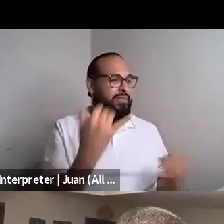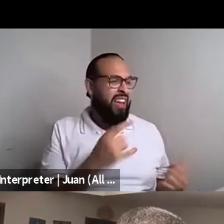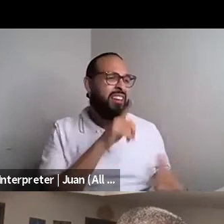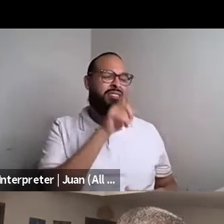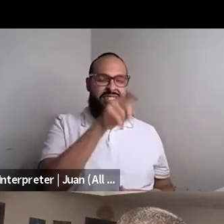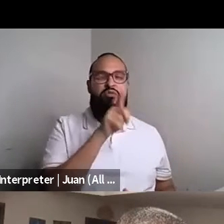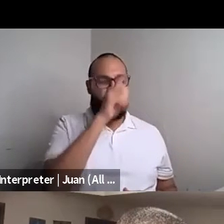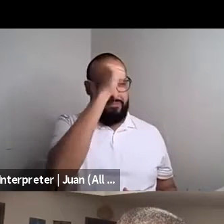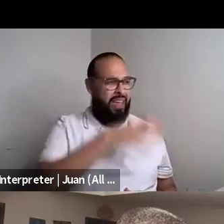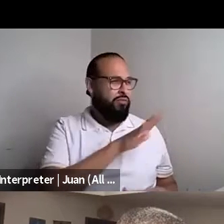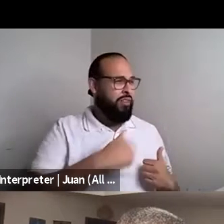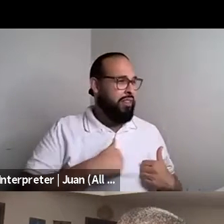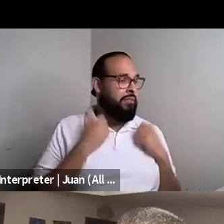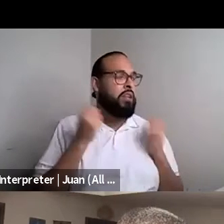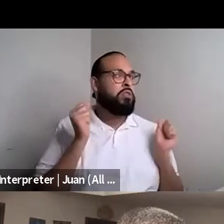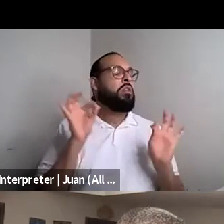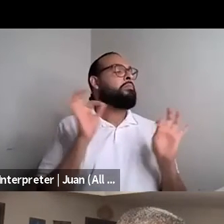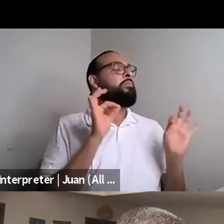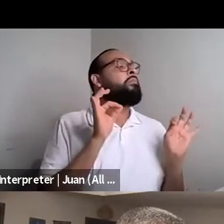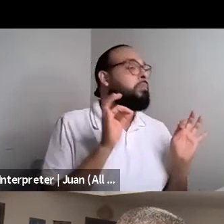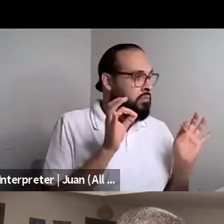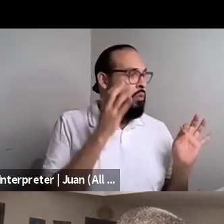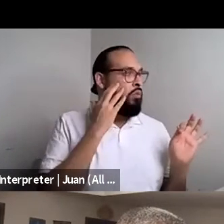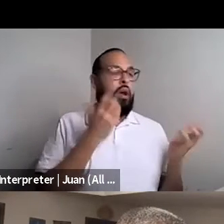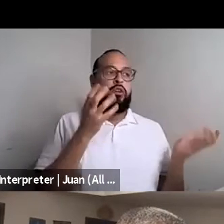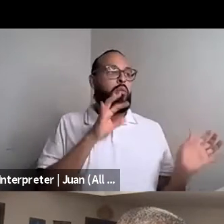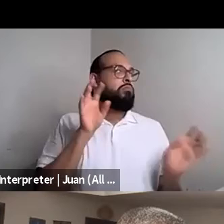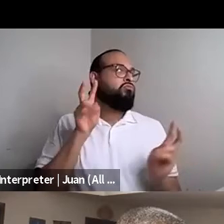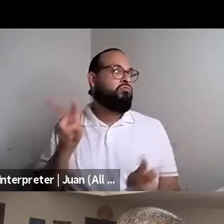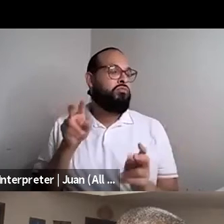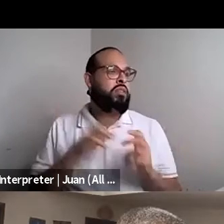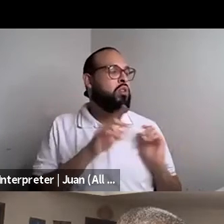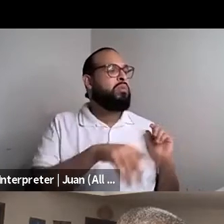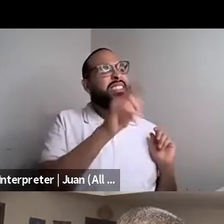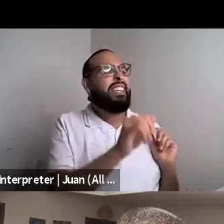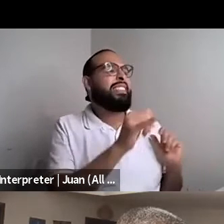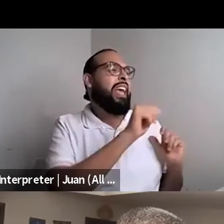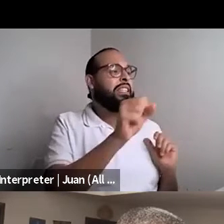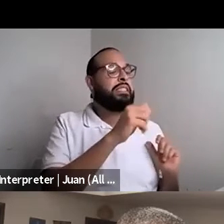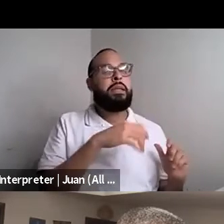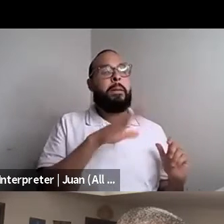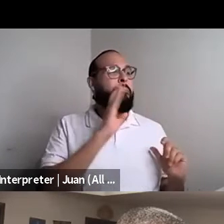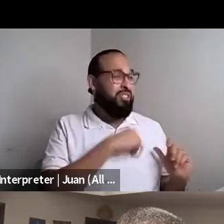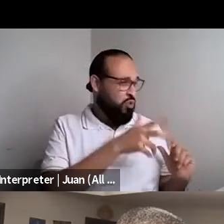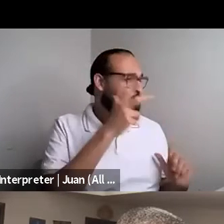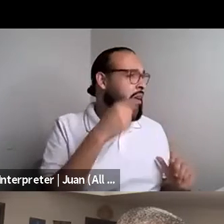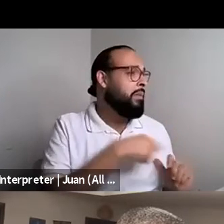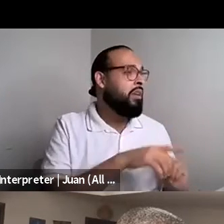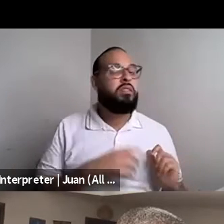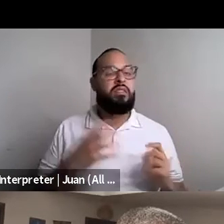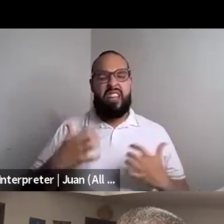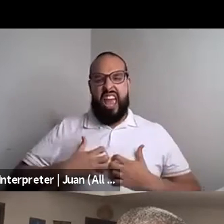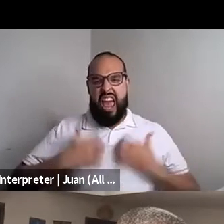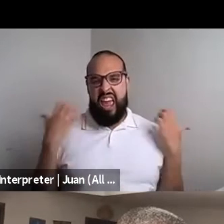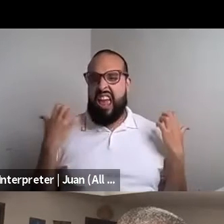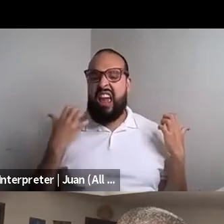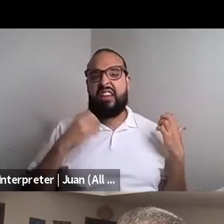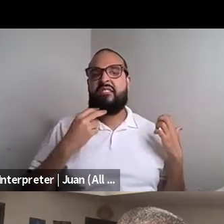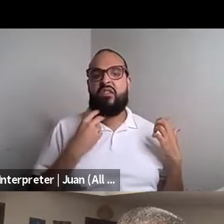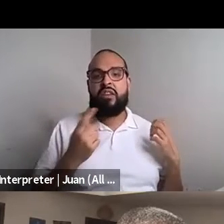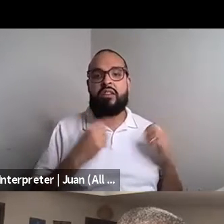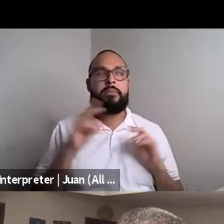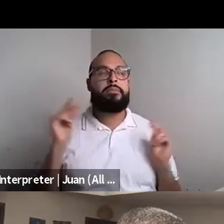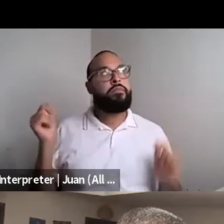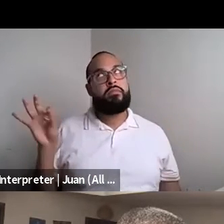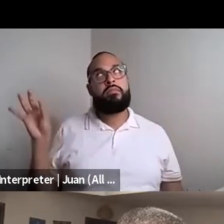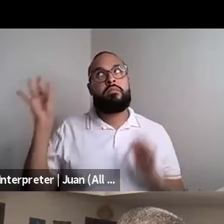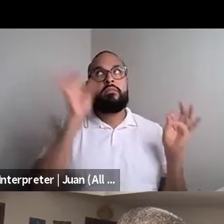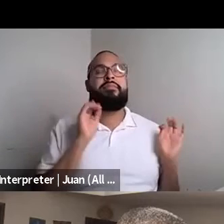Nahshon Anderson: I did my best to not make any eye contact or acknowledge him, you fucking sexy ass bitch you hear me talking to you and angry voice he roared I smacked my lips Roma is giggled and picked up my pace.